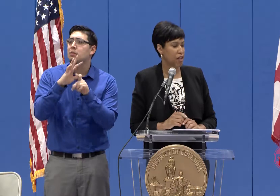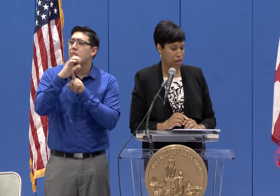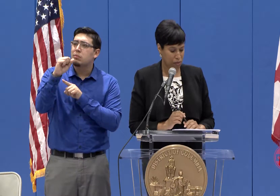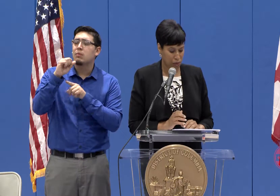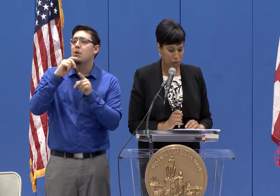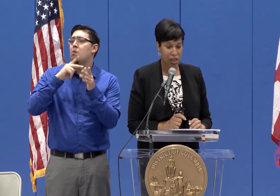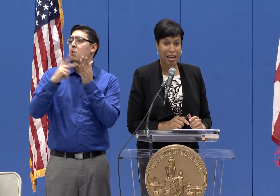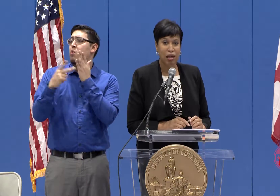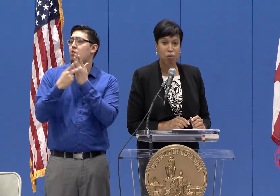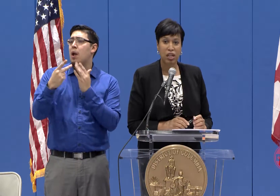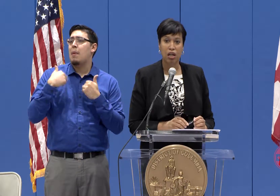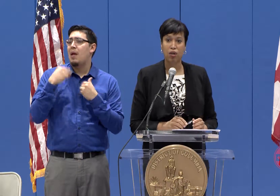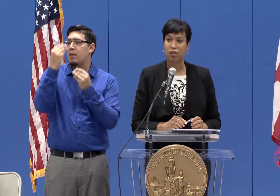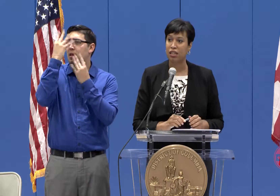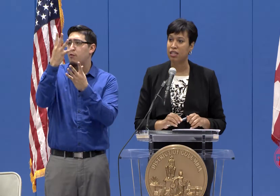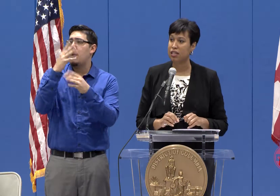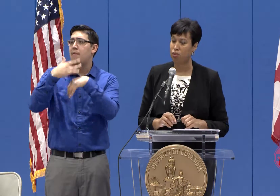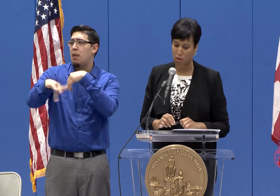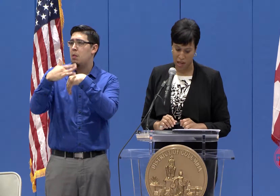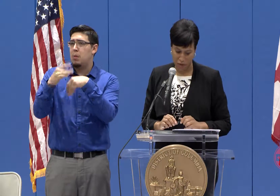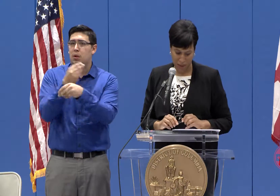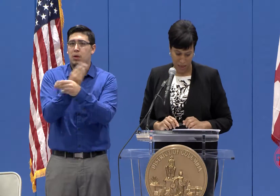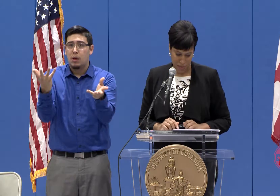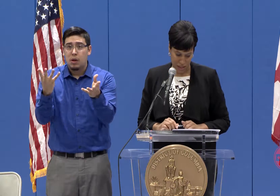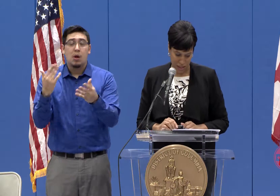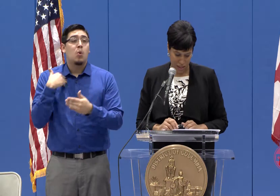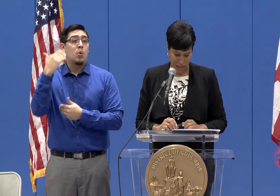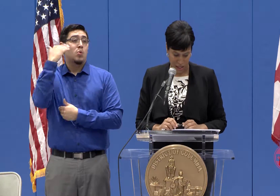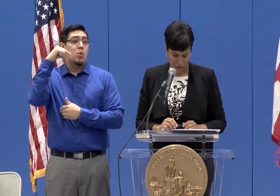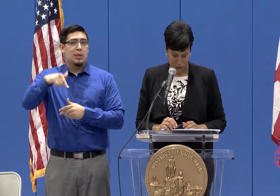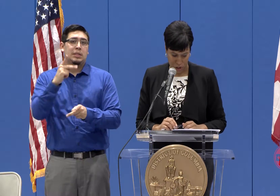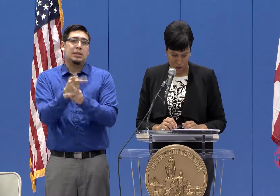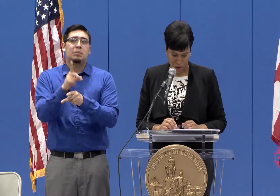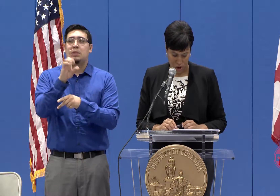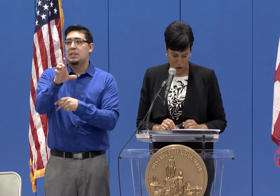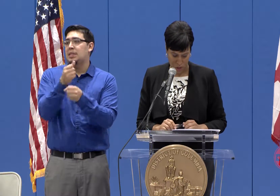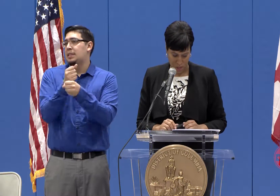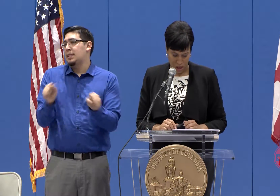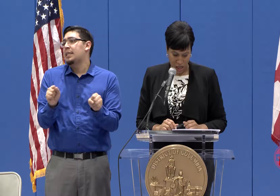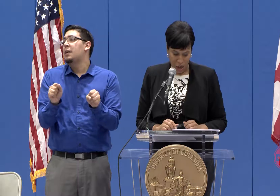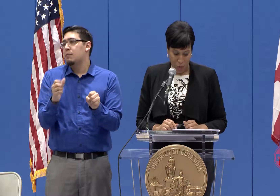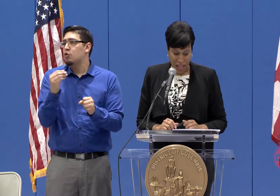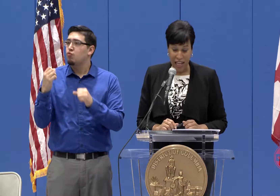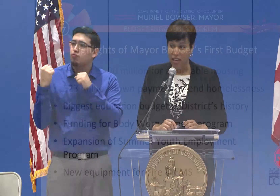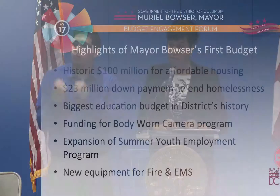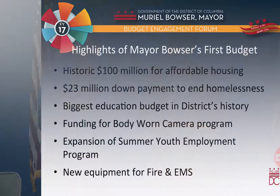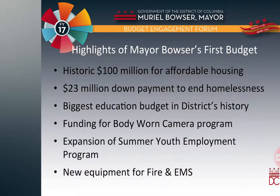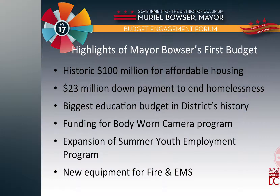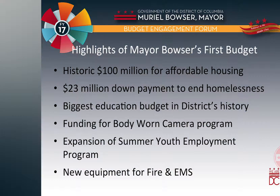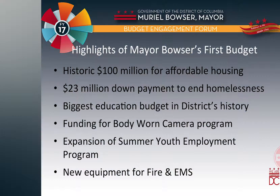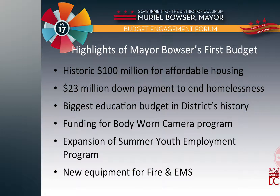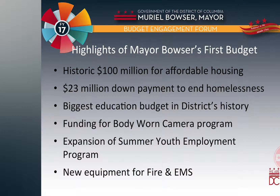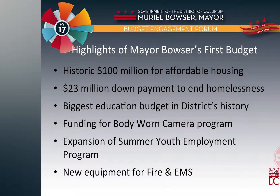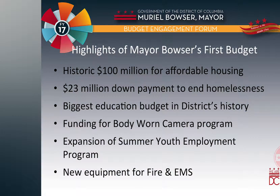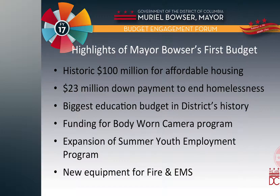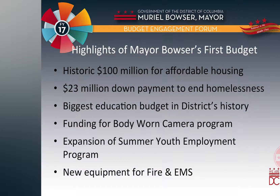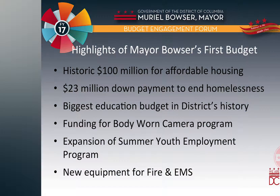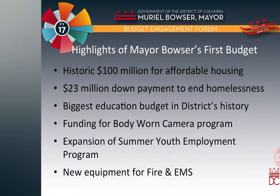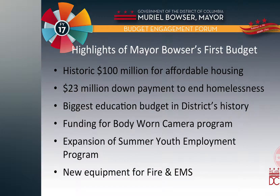AVAILABLE AND WE KNOW THAT THIS WILL HELP KEEP D.C. SAFER AND STRONGER. WE INVESTED IN EXPANDING THE